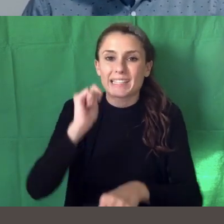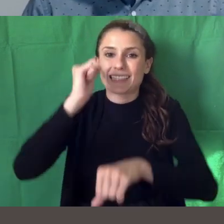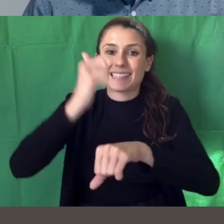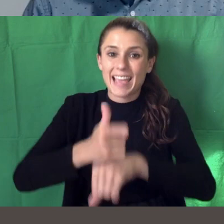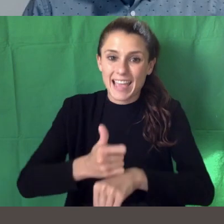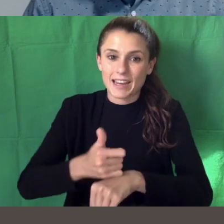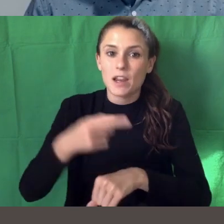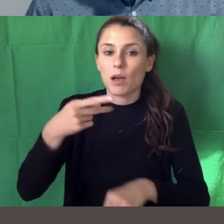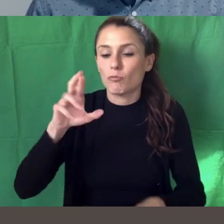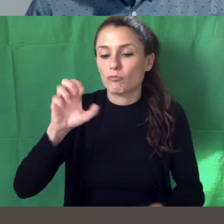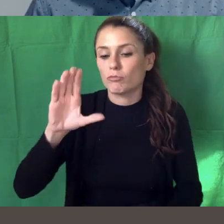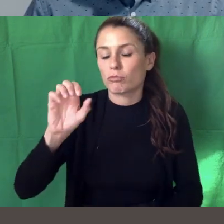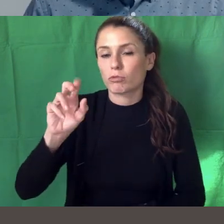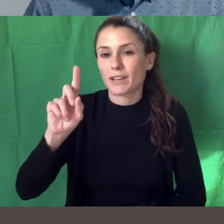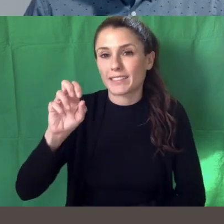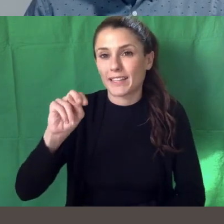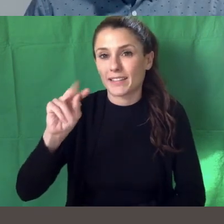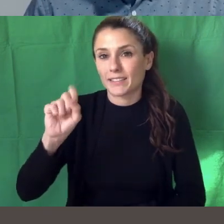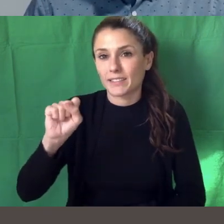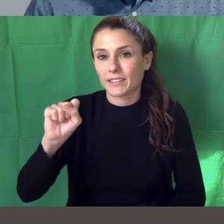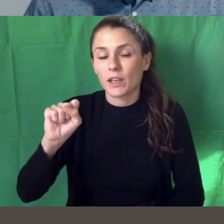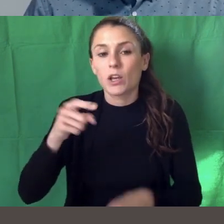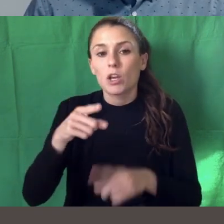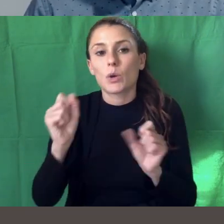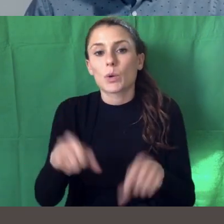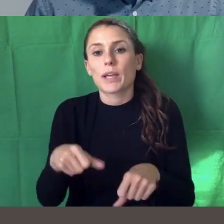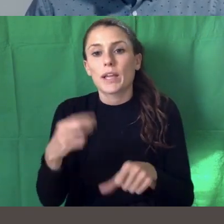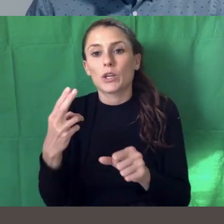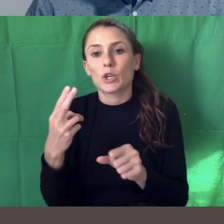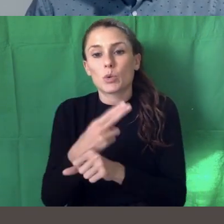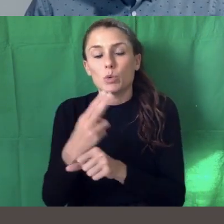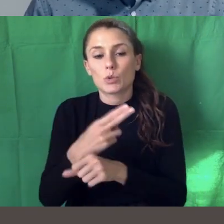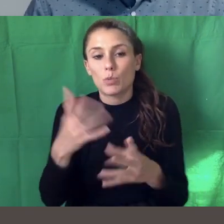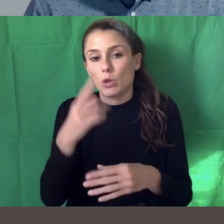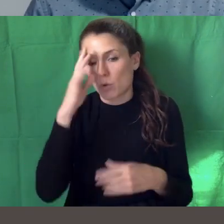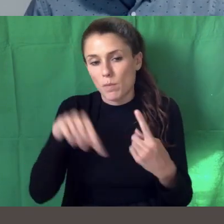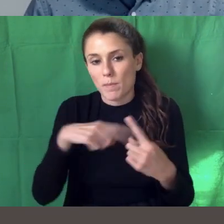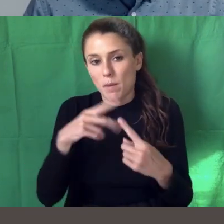So it is important, and you can use what you know about PEG to go and read these rules if you'd like.